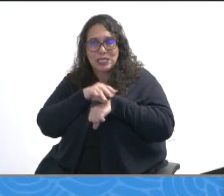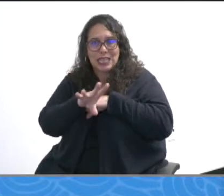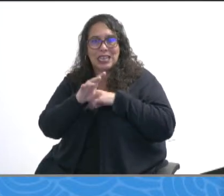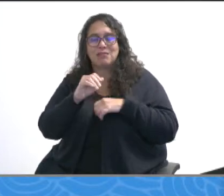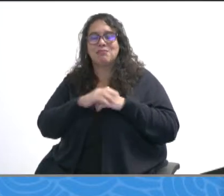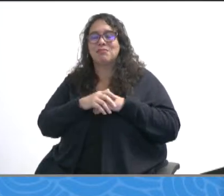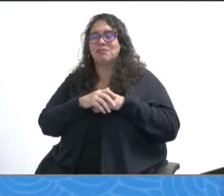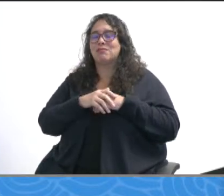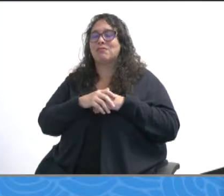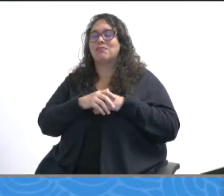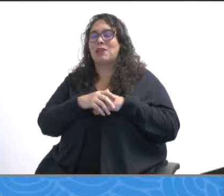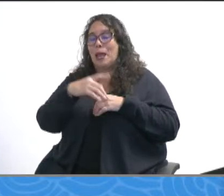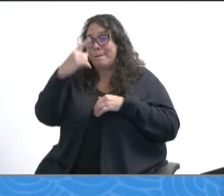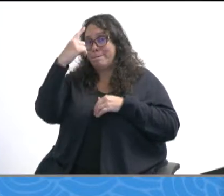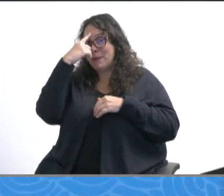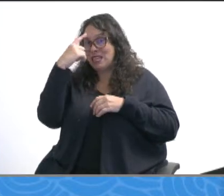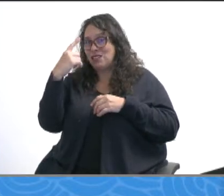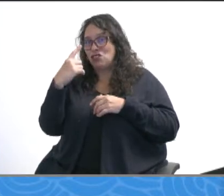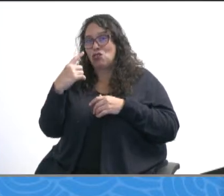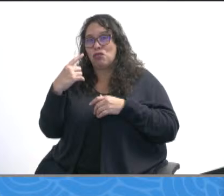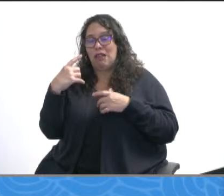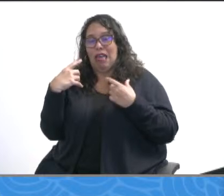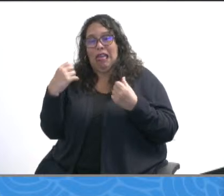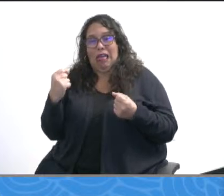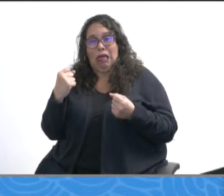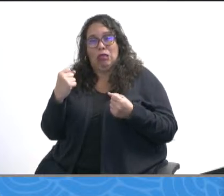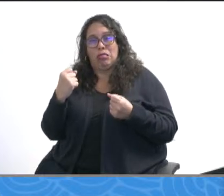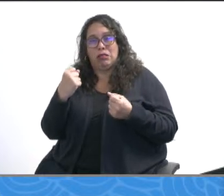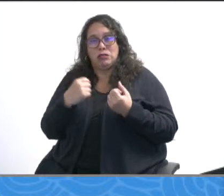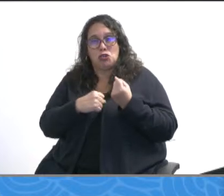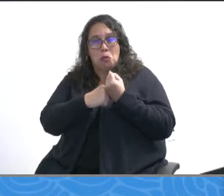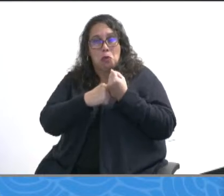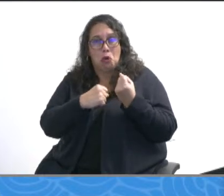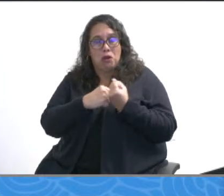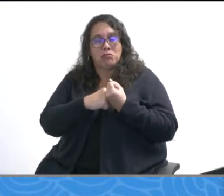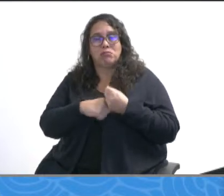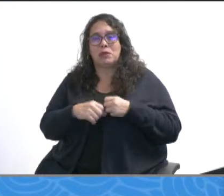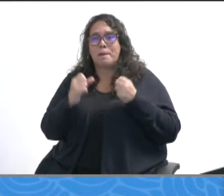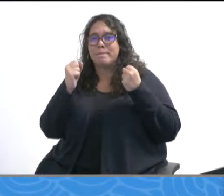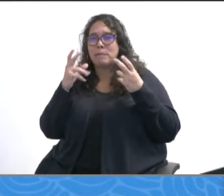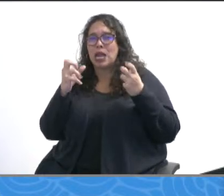for mental health issues. And a lot of themes came out of these questions